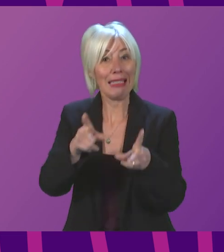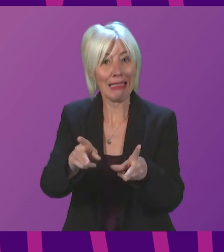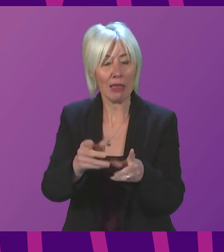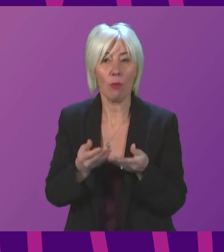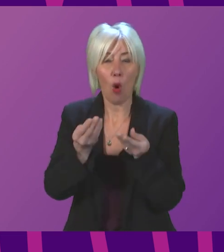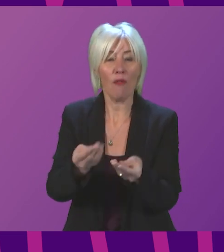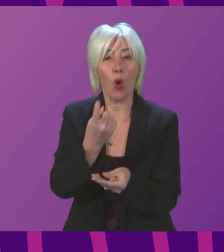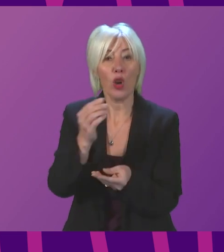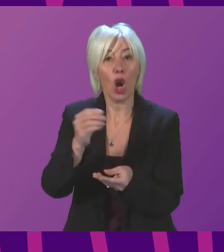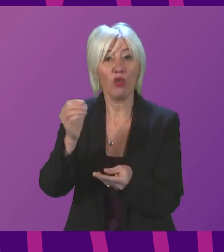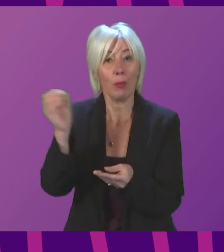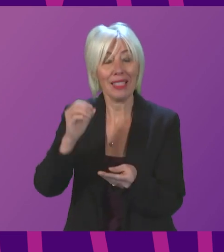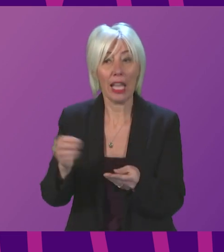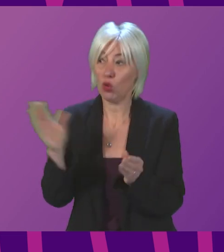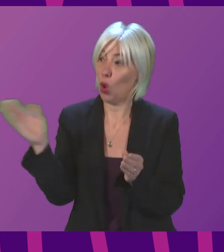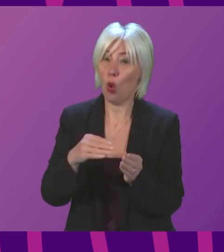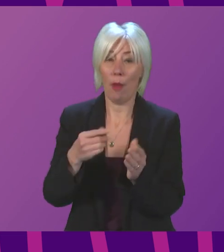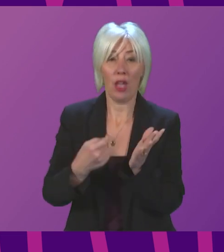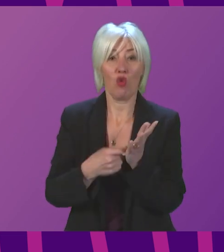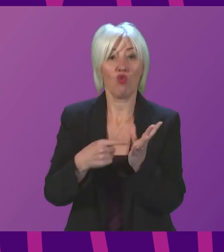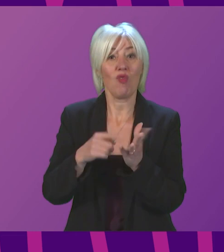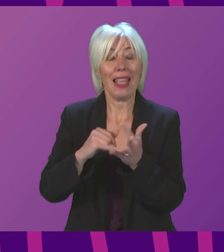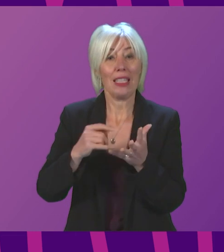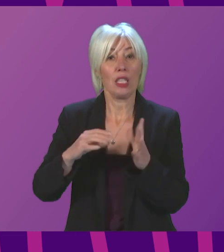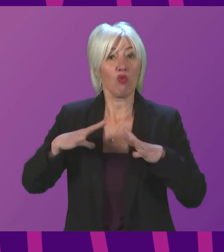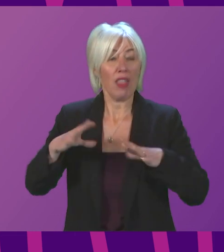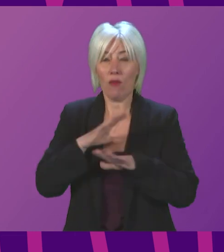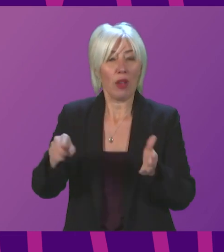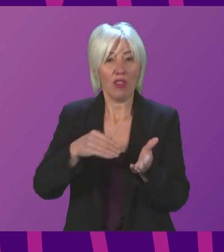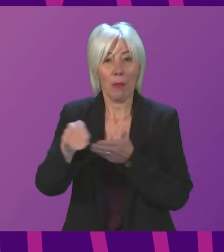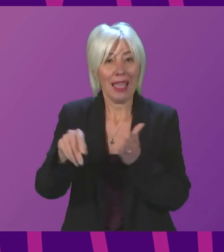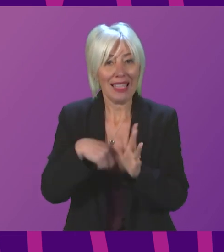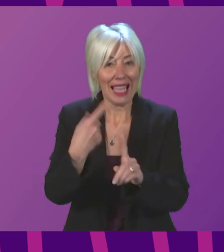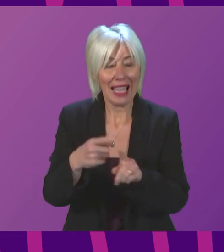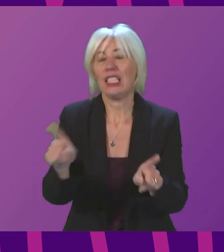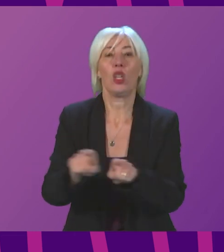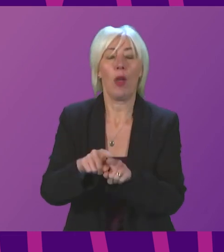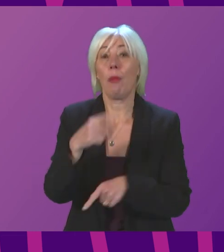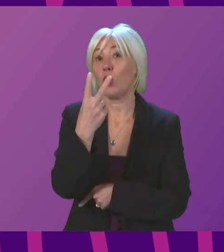cent relief to qualifying properties and saving small businesses around £2.5 billion since